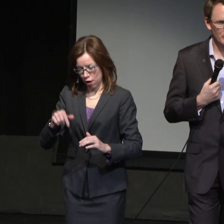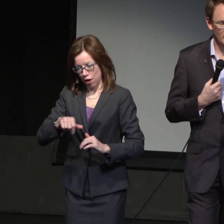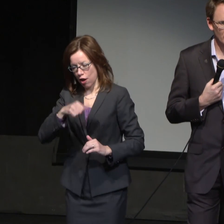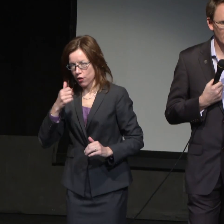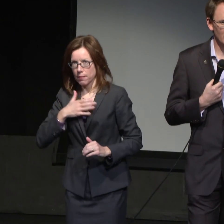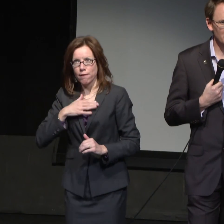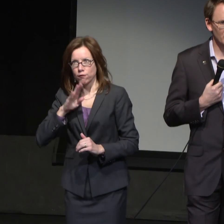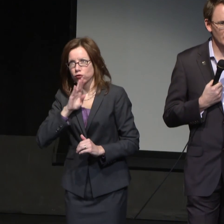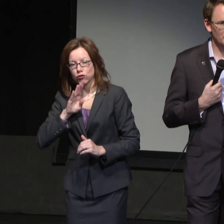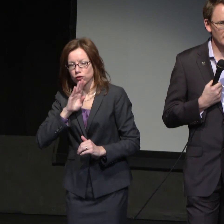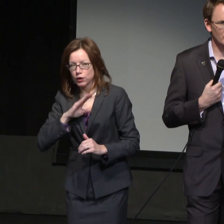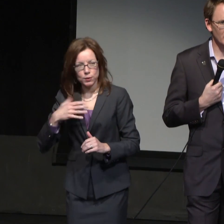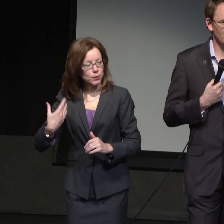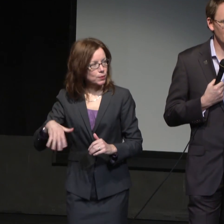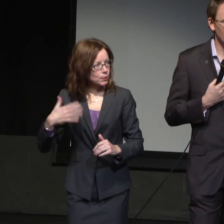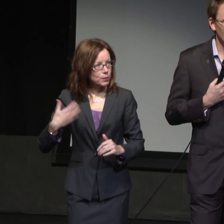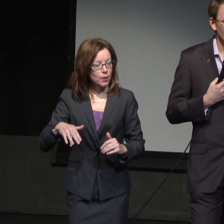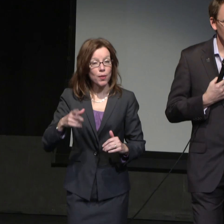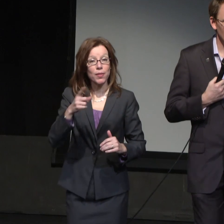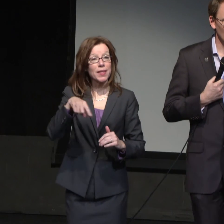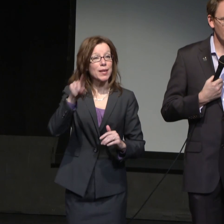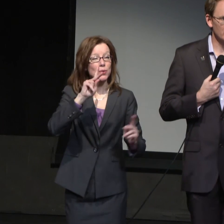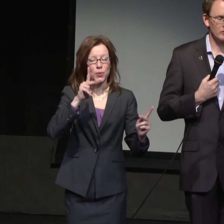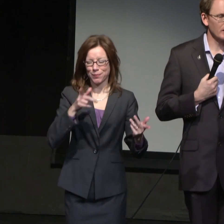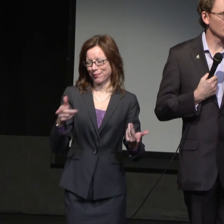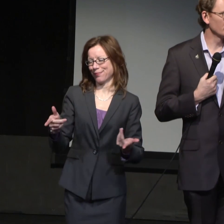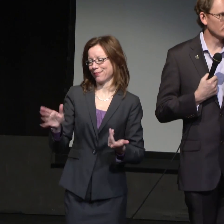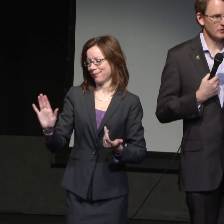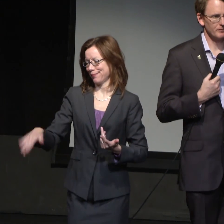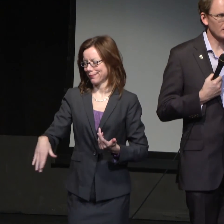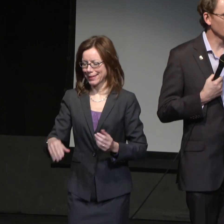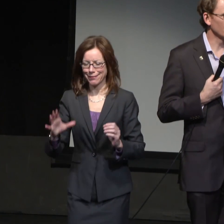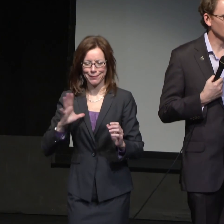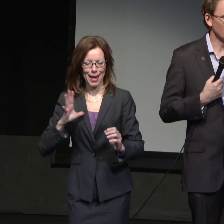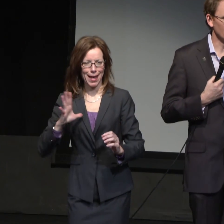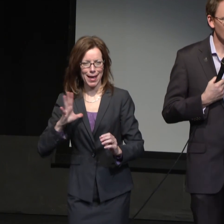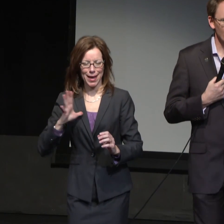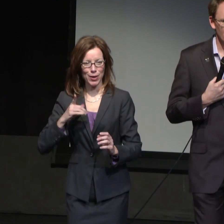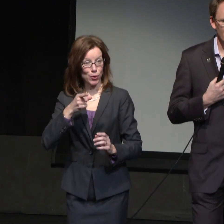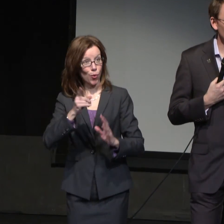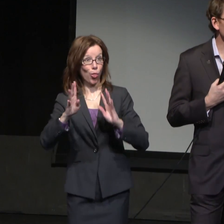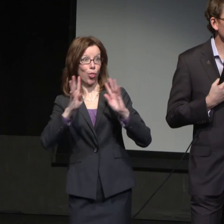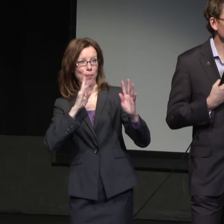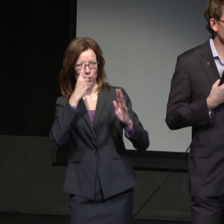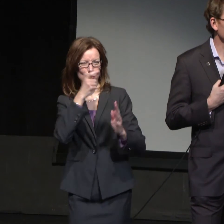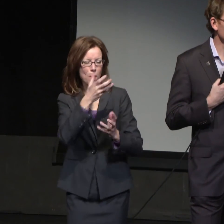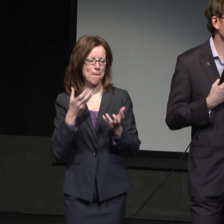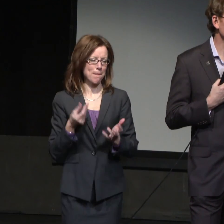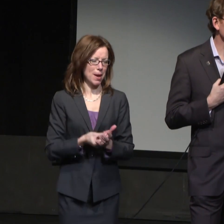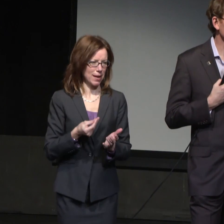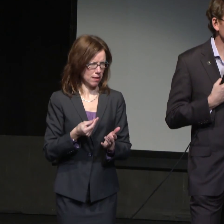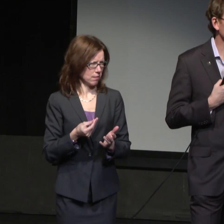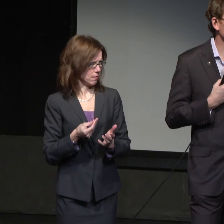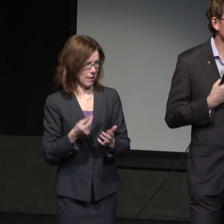because the climate skeptics say that we're just saying all this to fund ourselves. If I wanted to make money, I'd be a businessman or a lawyer.